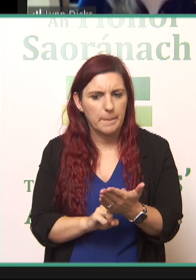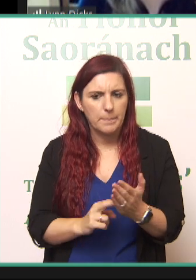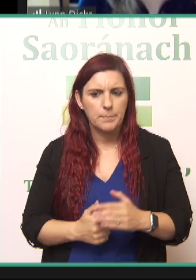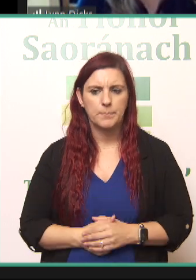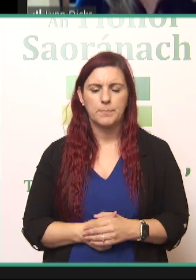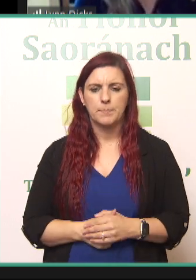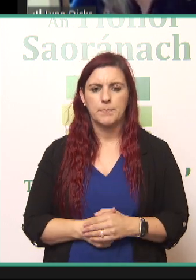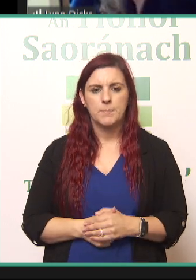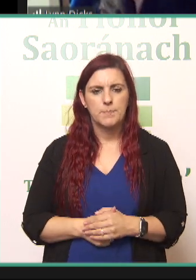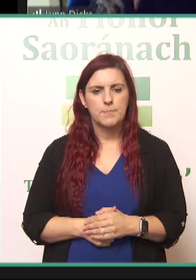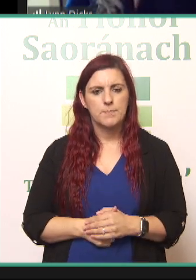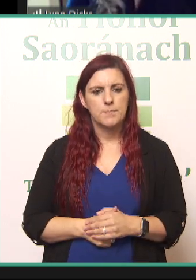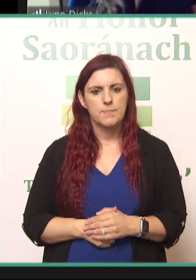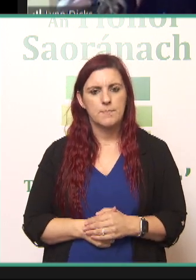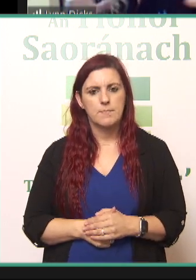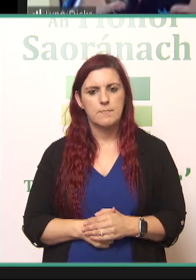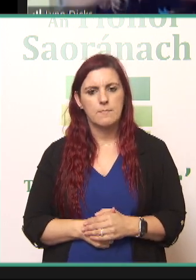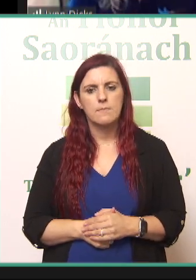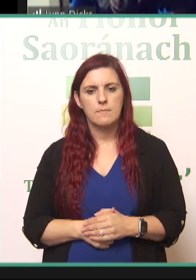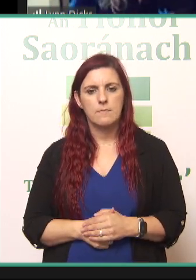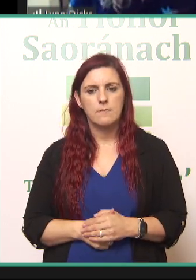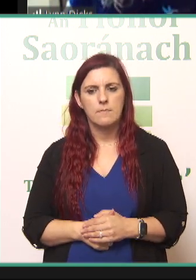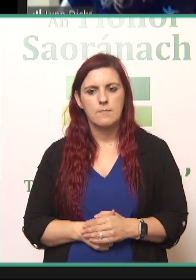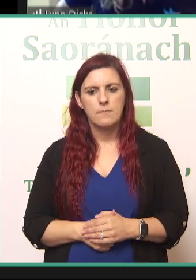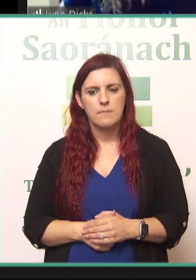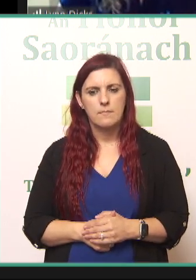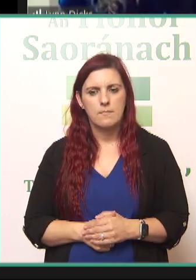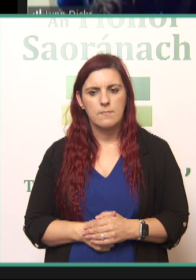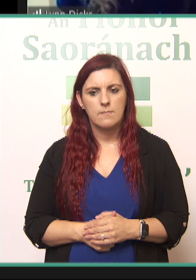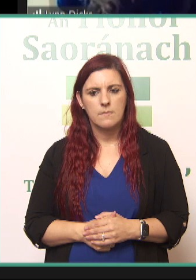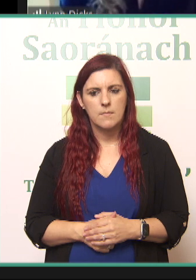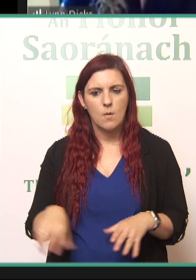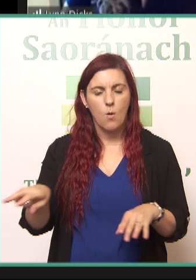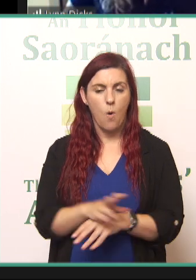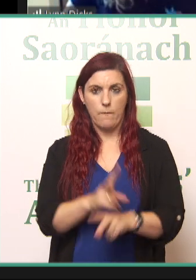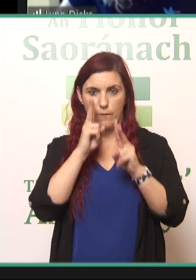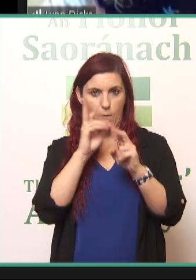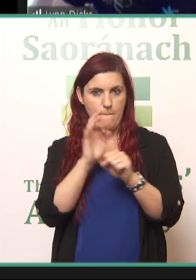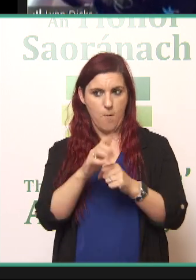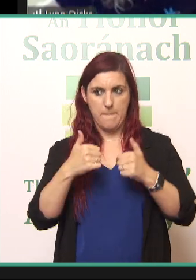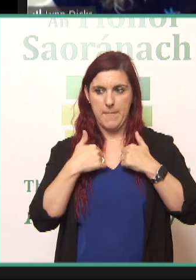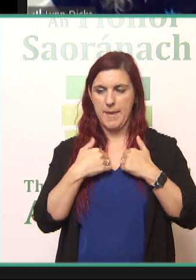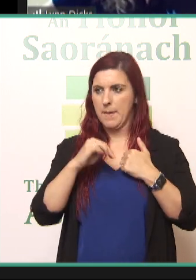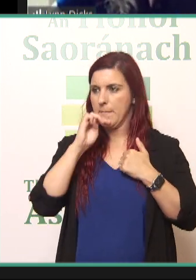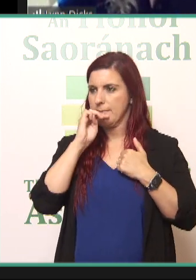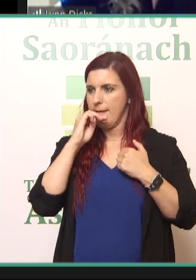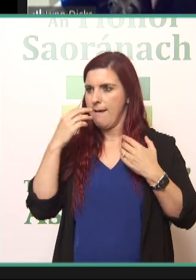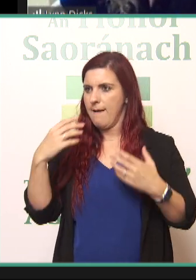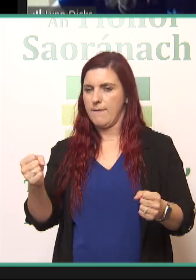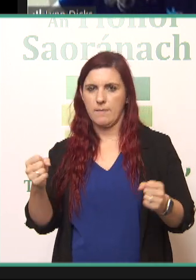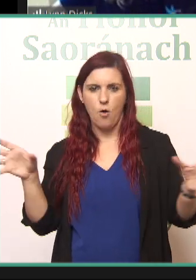foreign overview for me involves having a very top level look at what the objectives